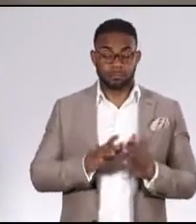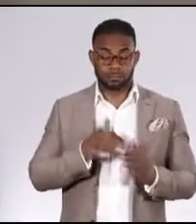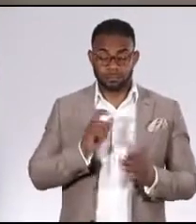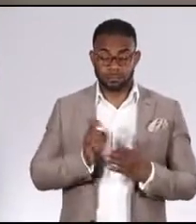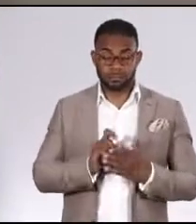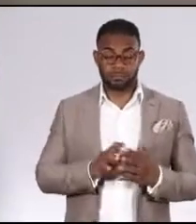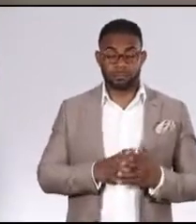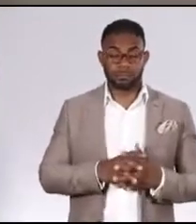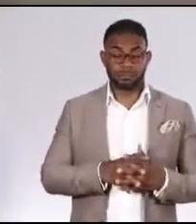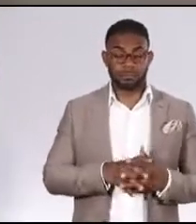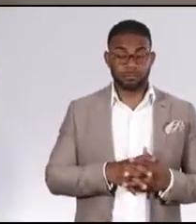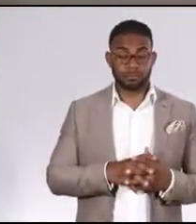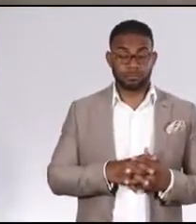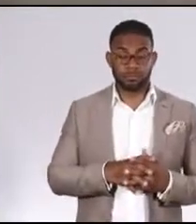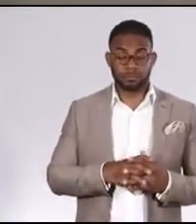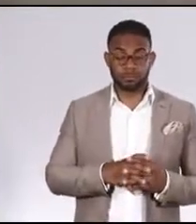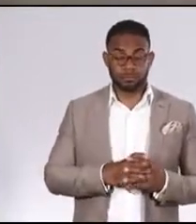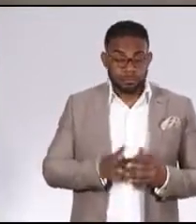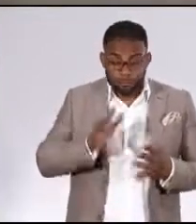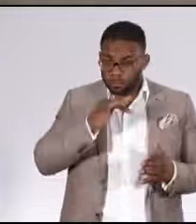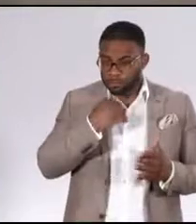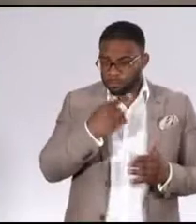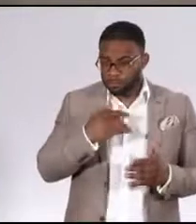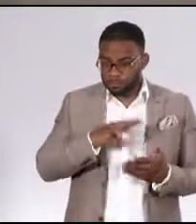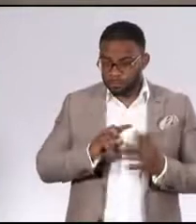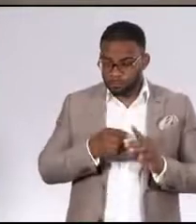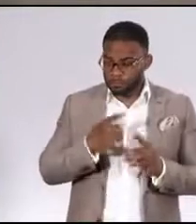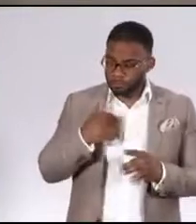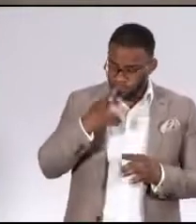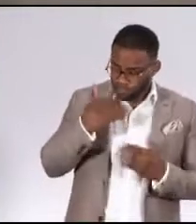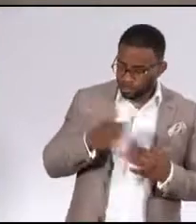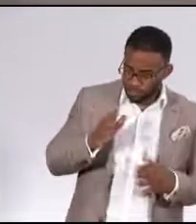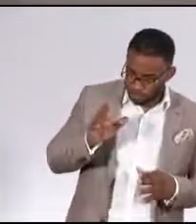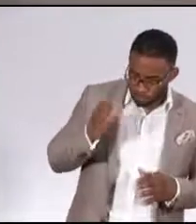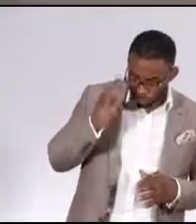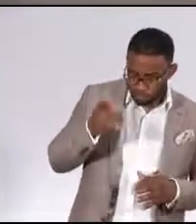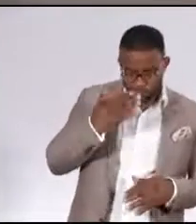Although I told my department heads that I had hearing loss, they forgot repeatedly.